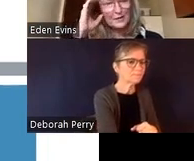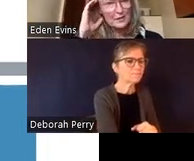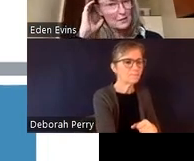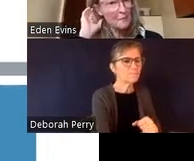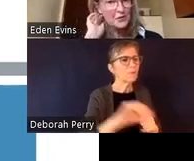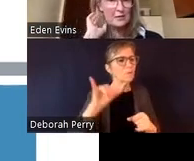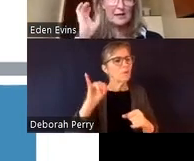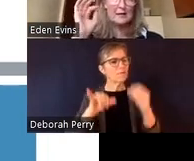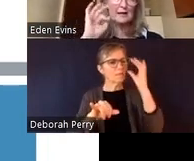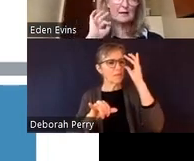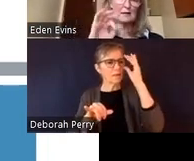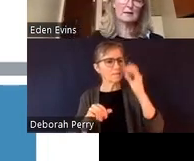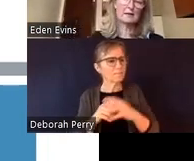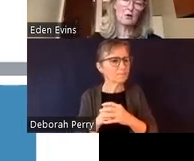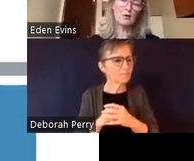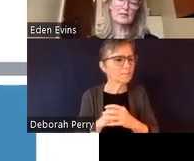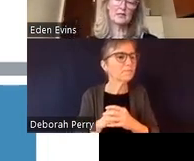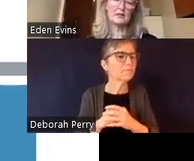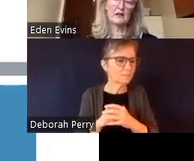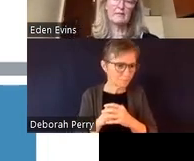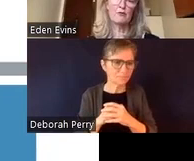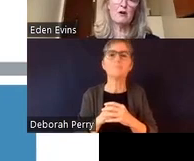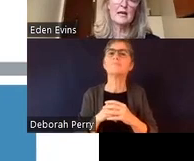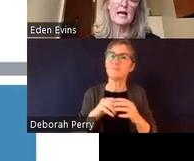this assumption, that the course (of mental health or substance use challenges) is going to be worse,